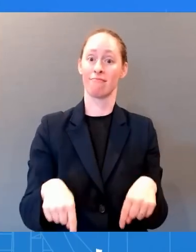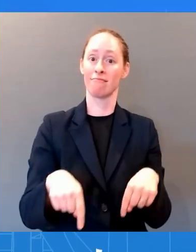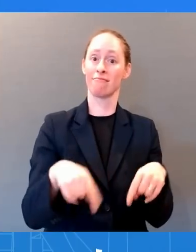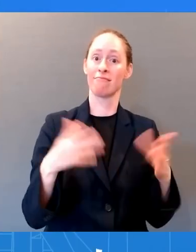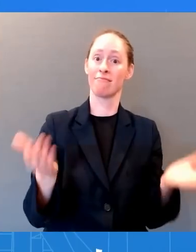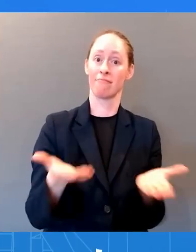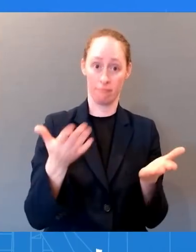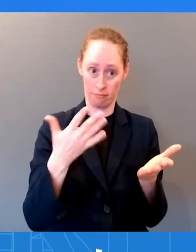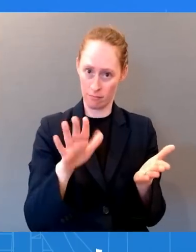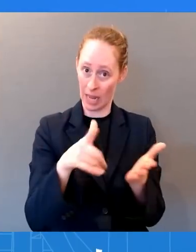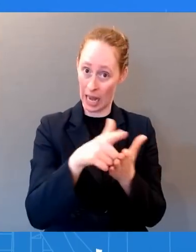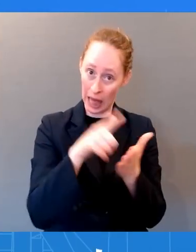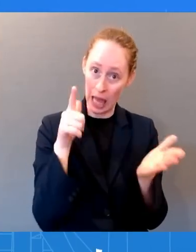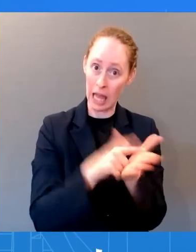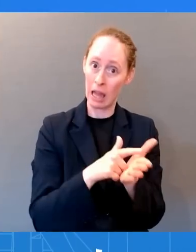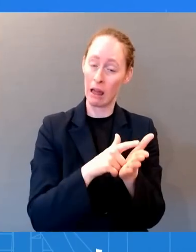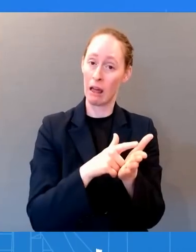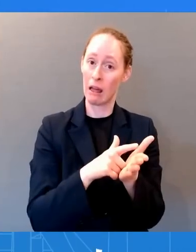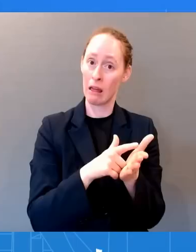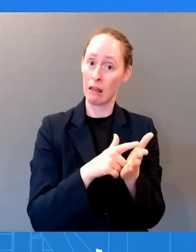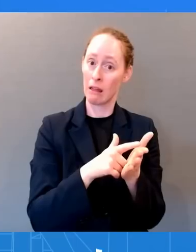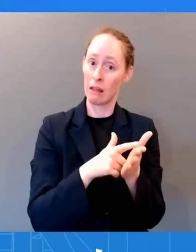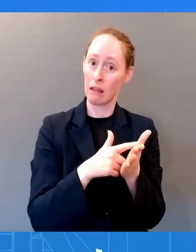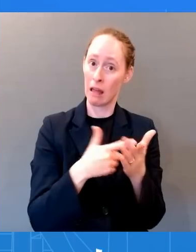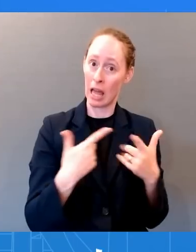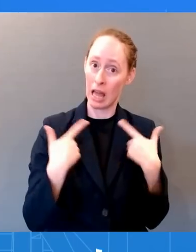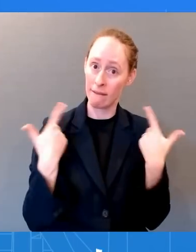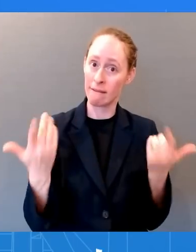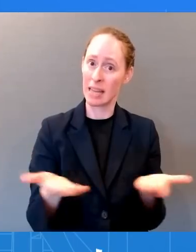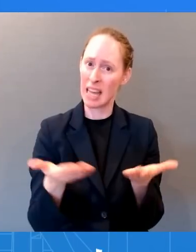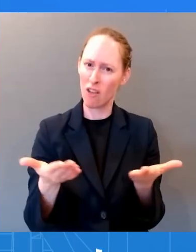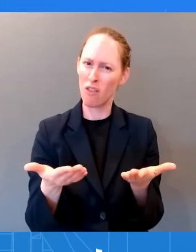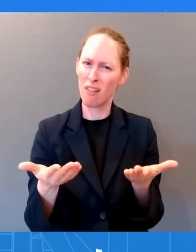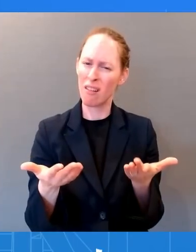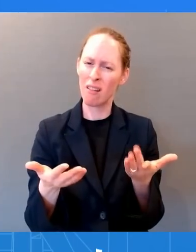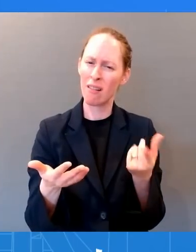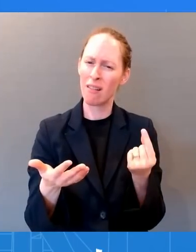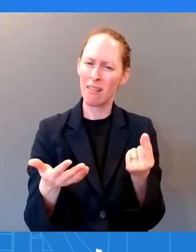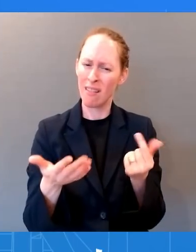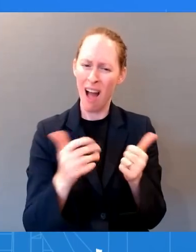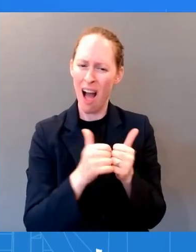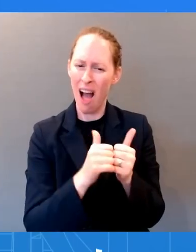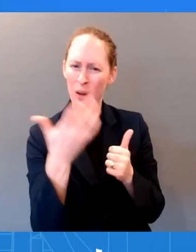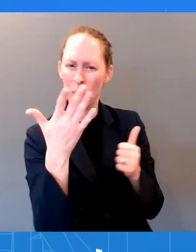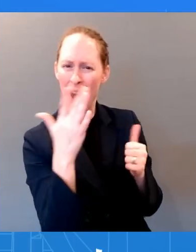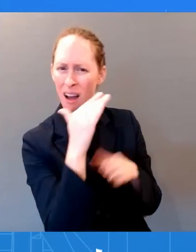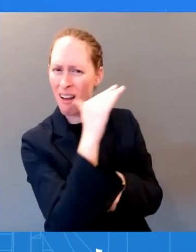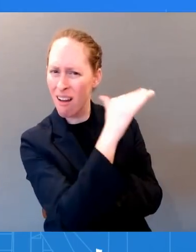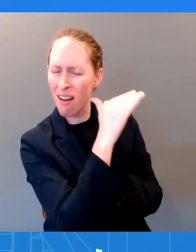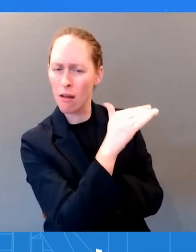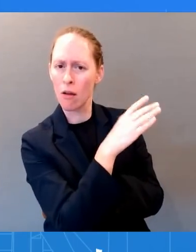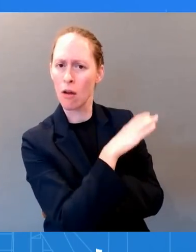to create such a path earlier this year, and then it kind of cooled down. With Congress coming back next week and a lot of these Afghans